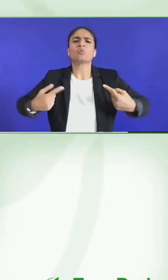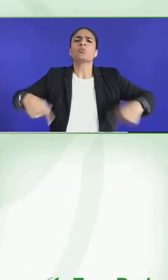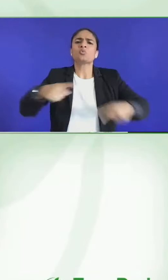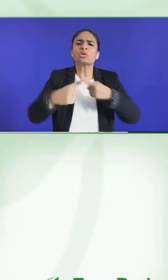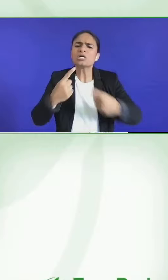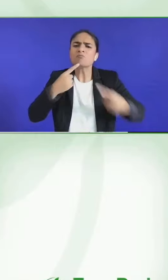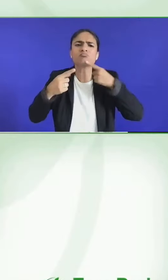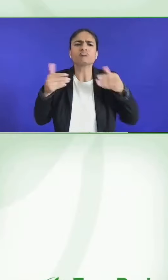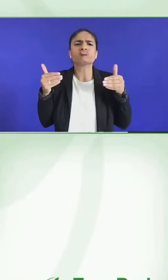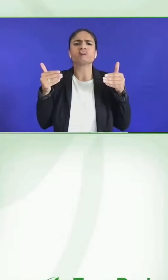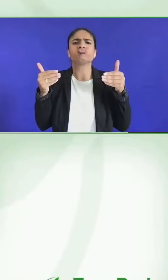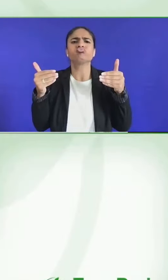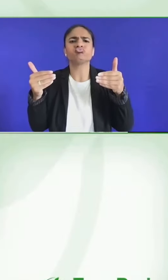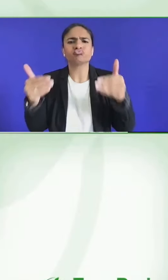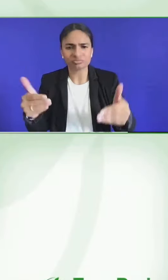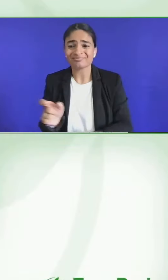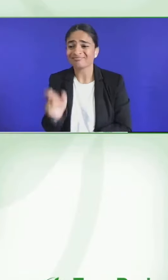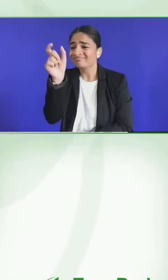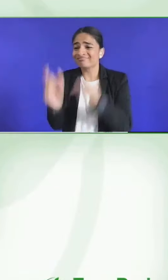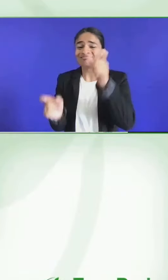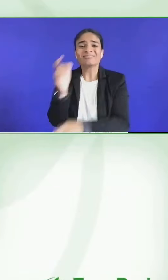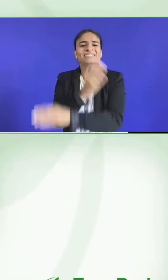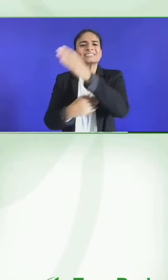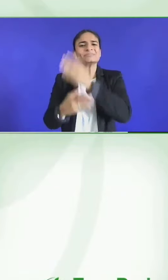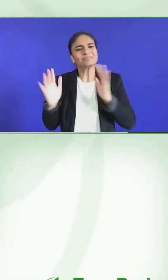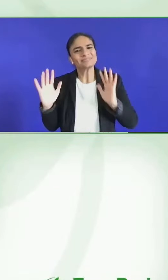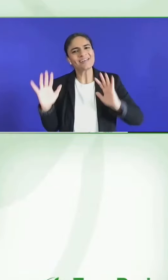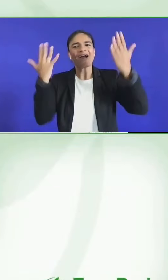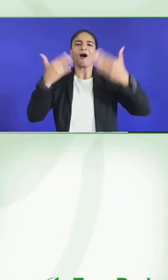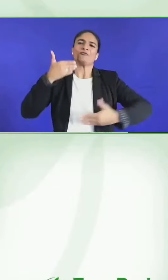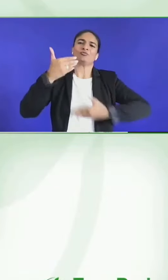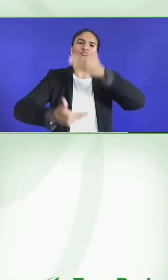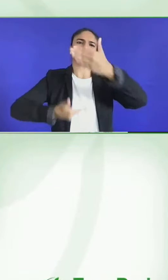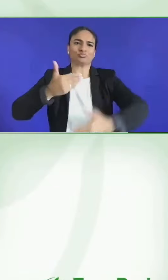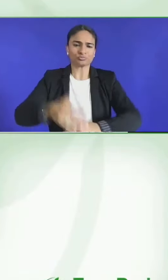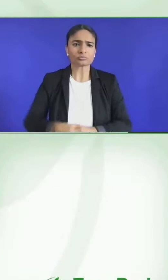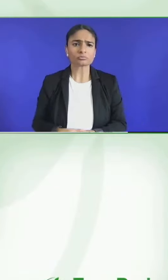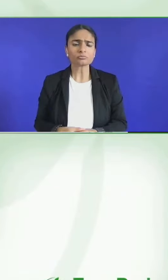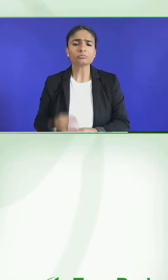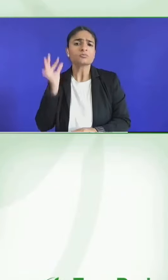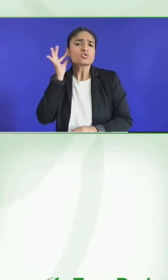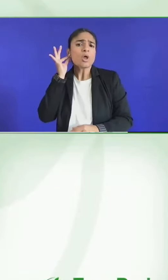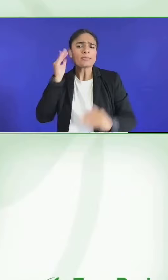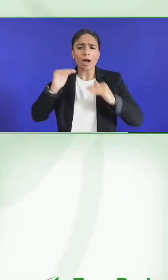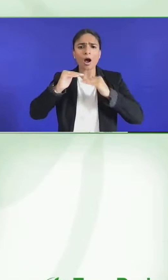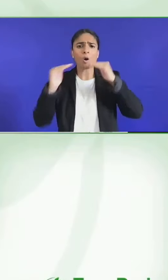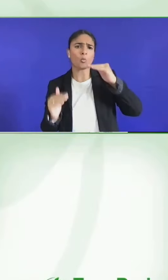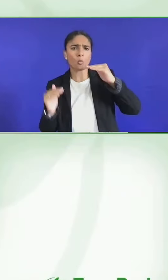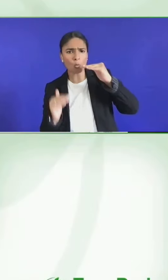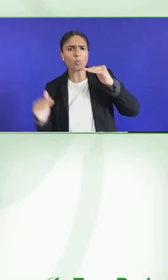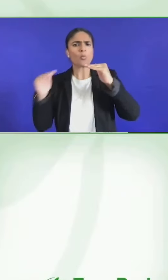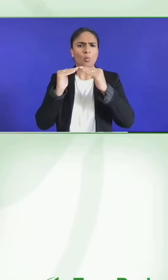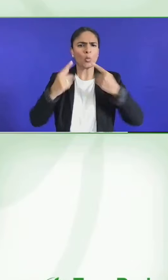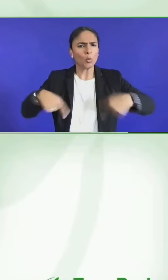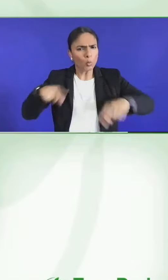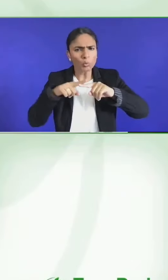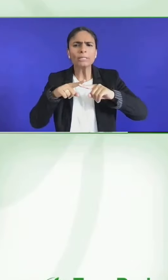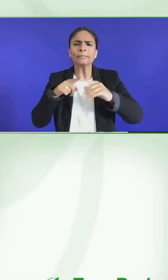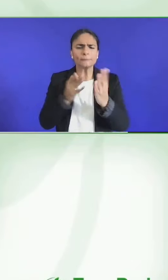Technology will play a role and funding models have a role, and we will also discuss staff.'s ability discussed but we also have many